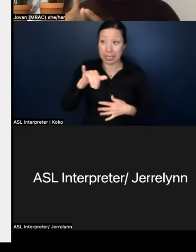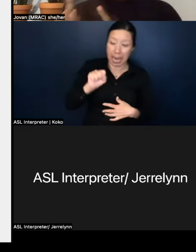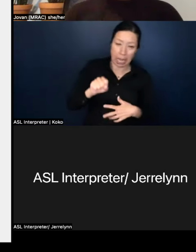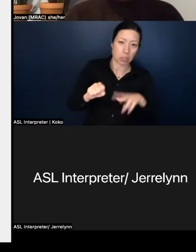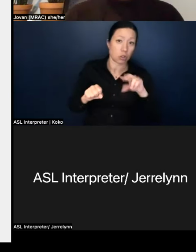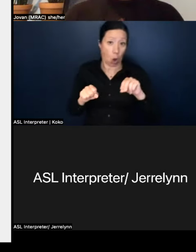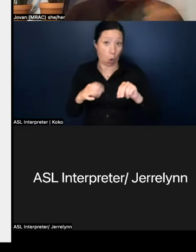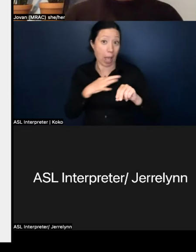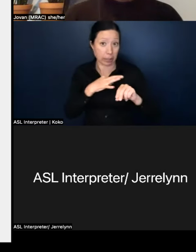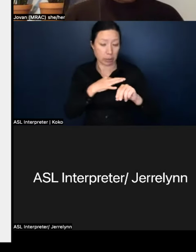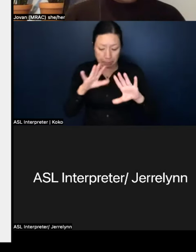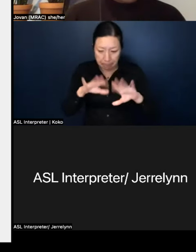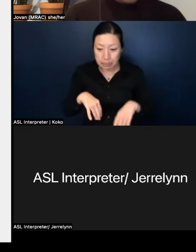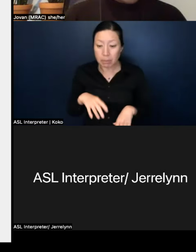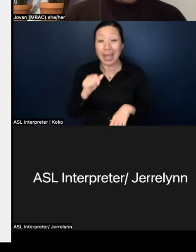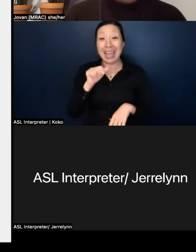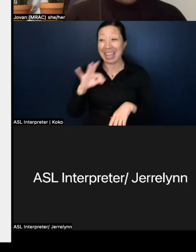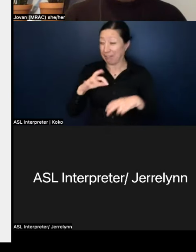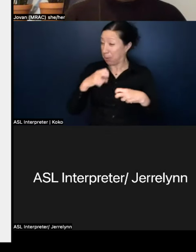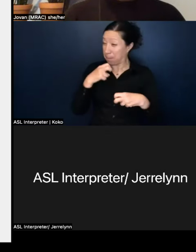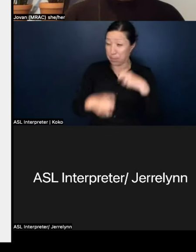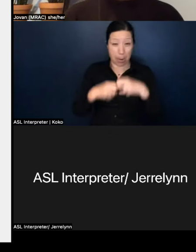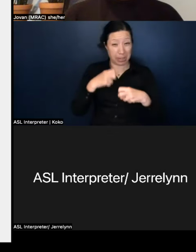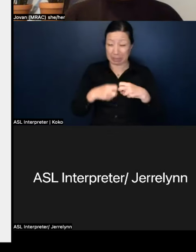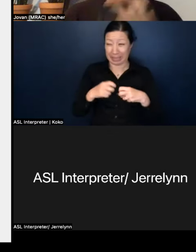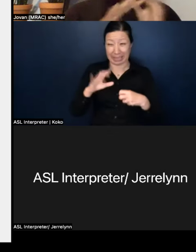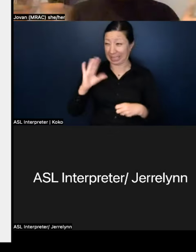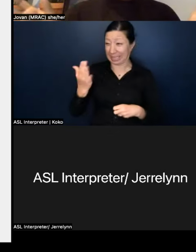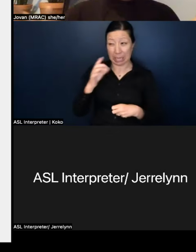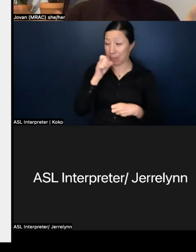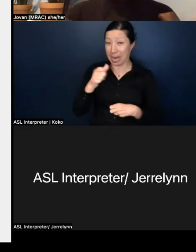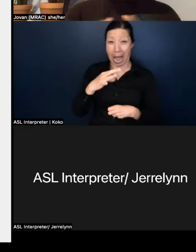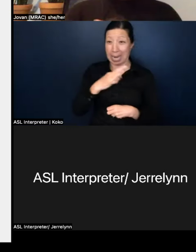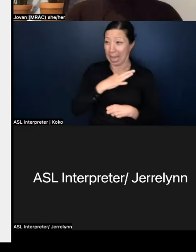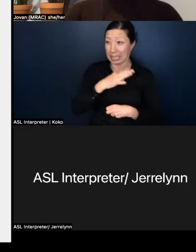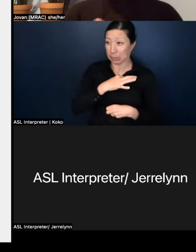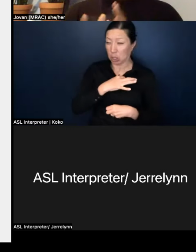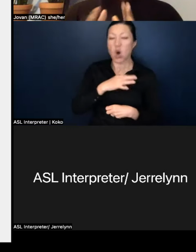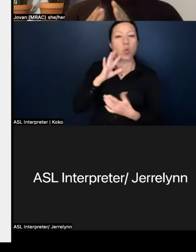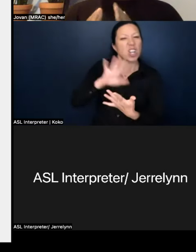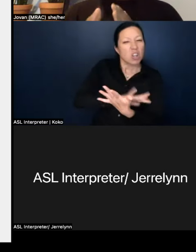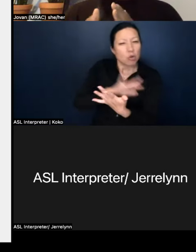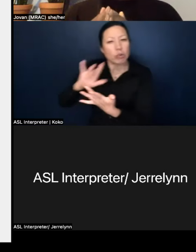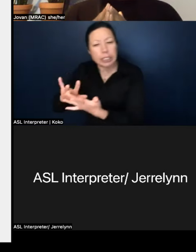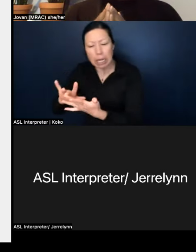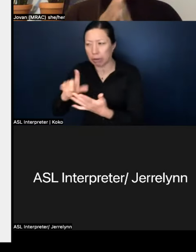we will probably reach out to that person as well. If it's not just glaring, if it's just a little bit confusing.